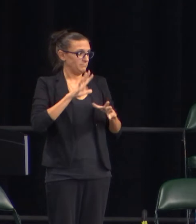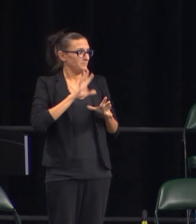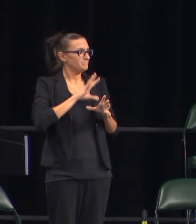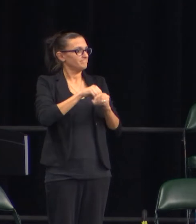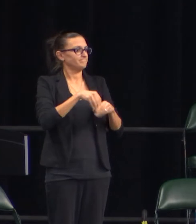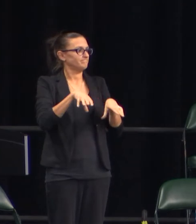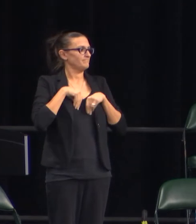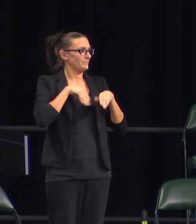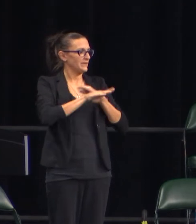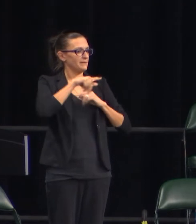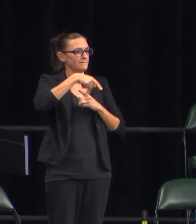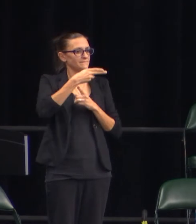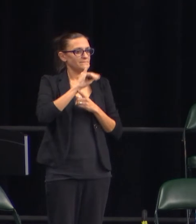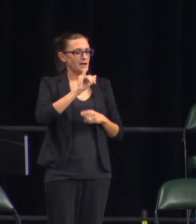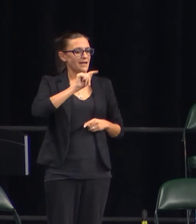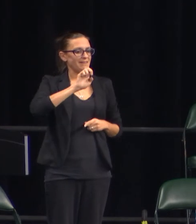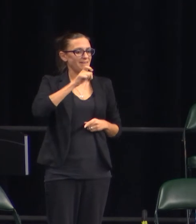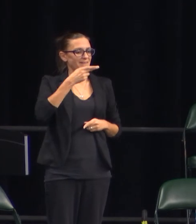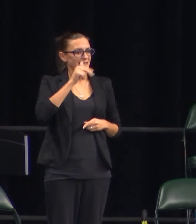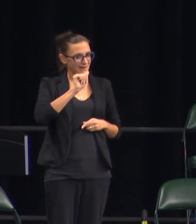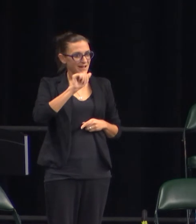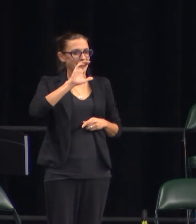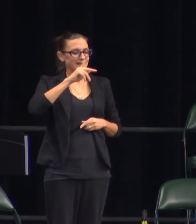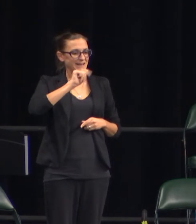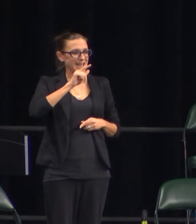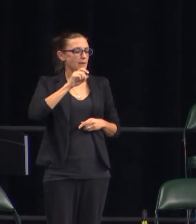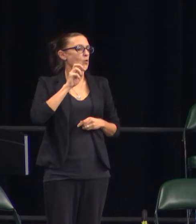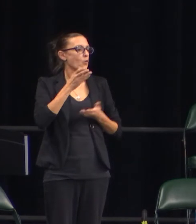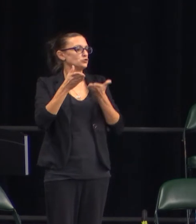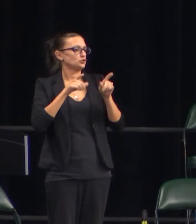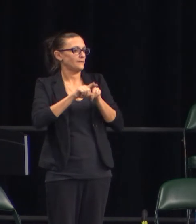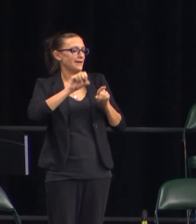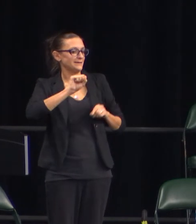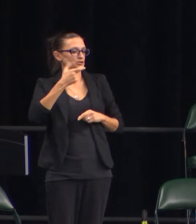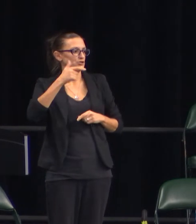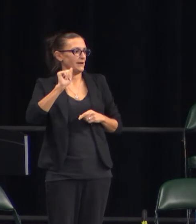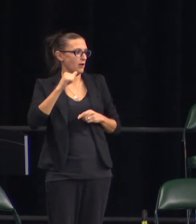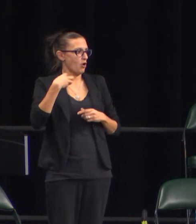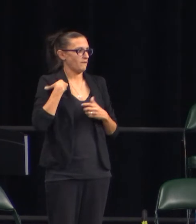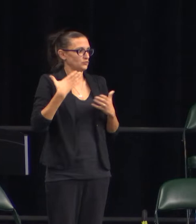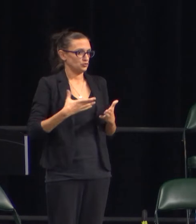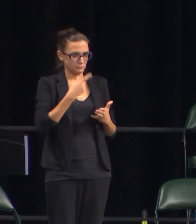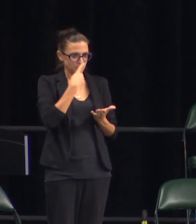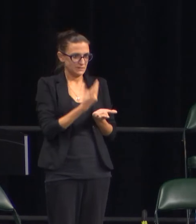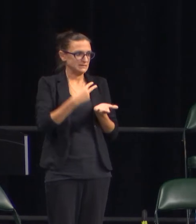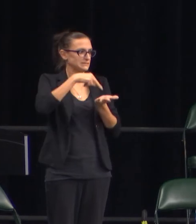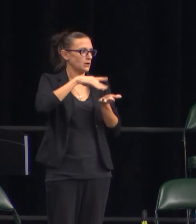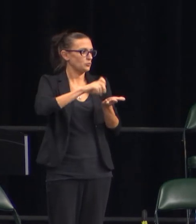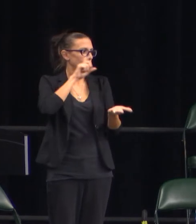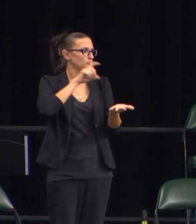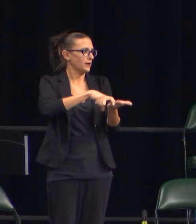into Phi Theta Kappa or have served as SGA officers please stand and be recognized.